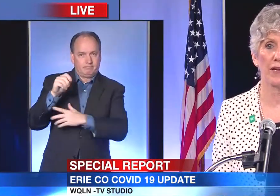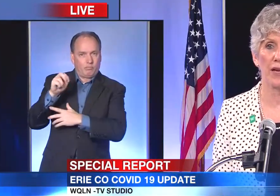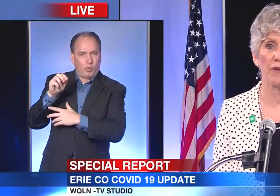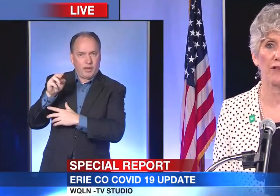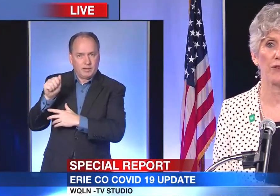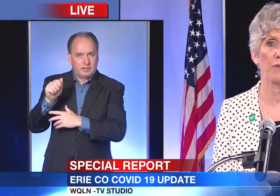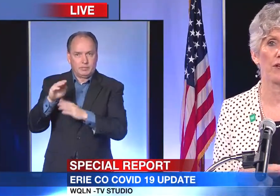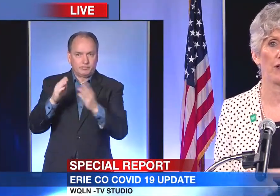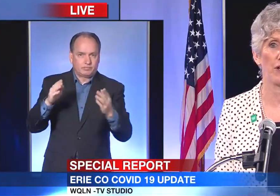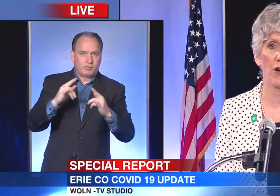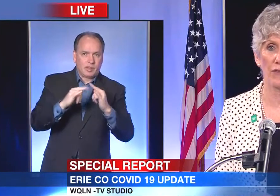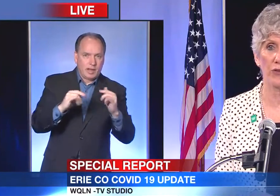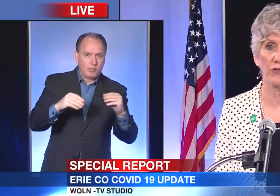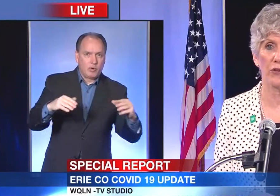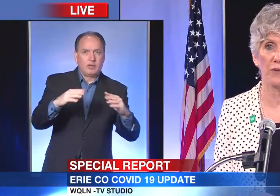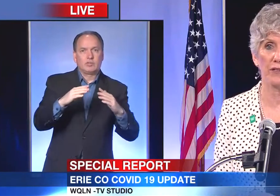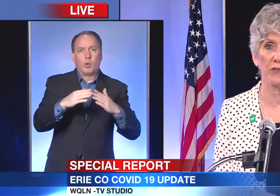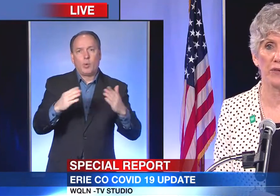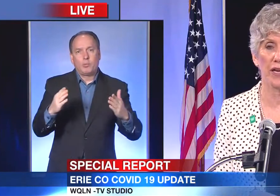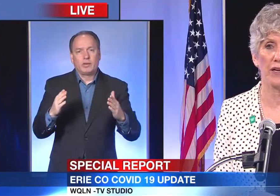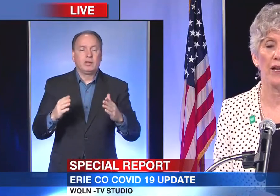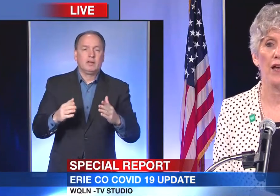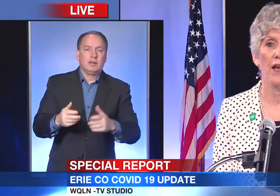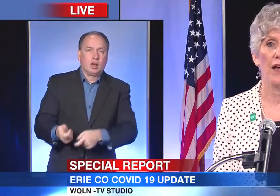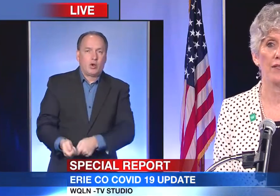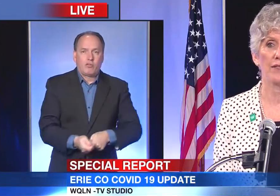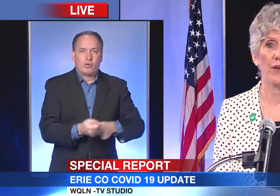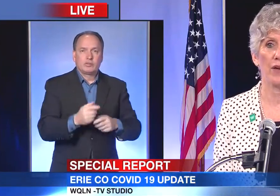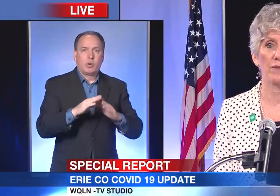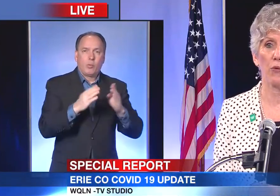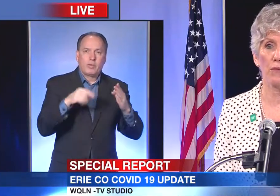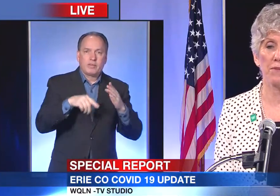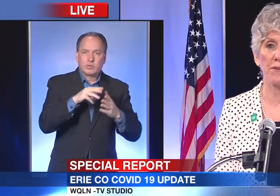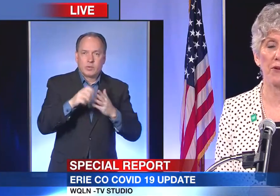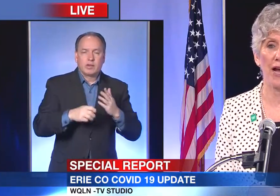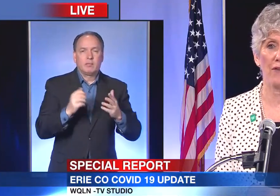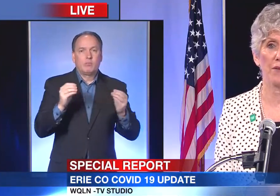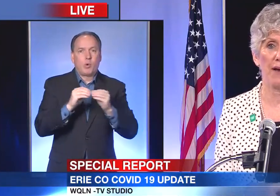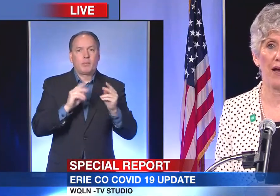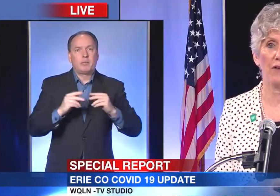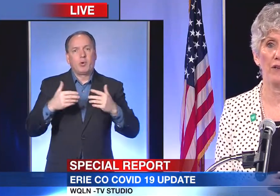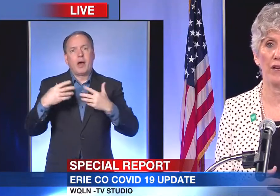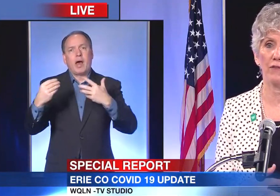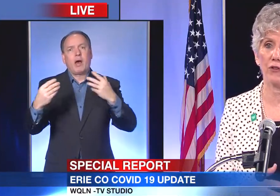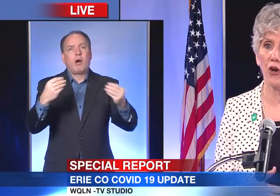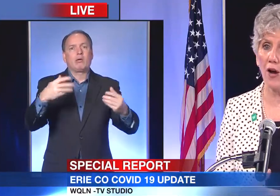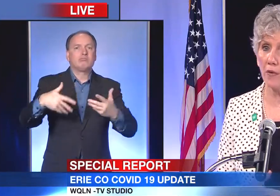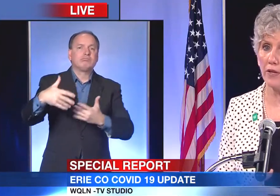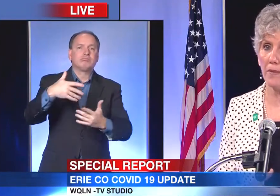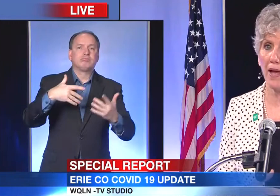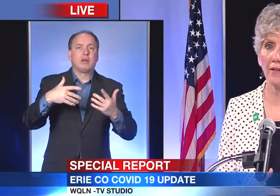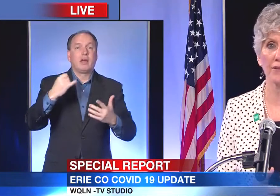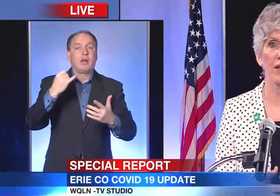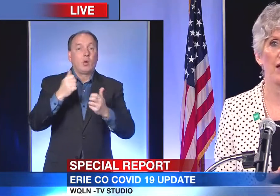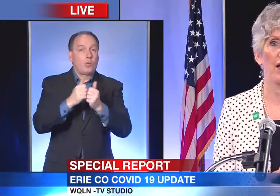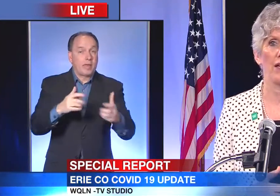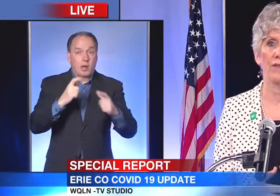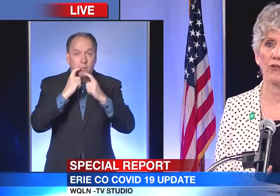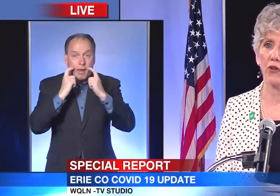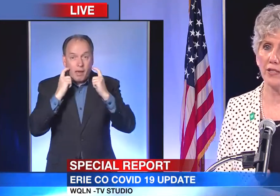IT'S GOING TO BE A BEAUTIFUL WEEKEND. WE HAVE OUR MARINAS OPENING, OUR CAMP GROUNDS OPENING AND OUR GOLF COURSES OPENING THIS WEEKEND, AND IS AS MORE AND MORE